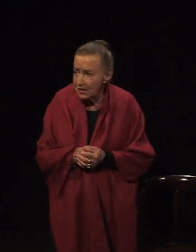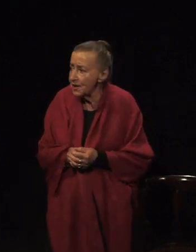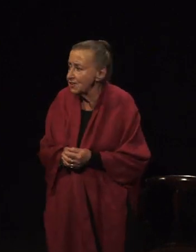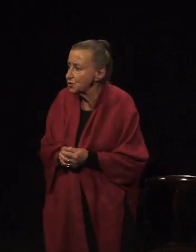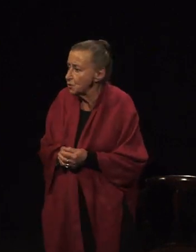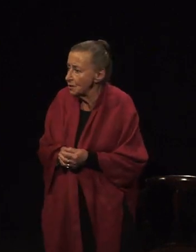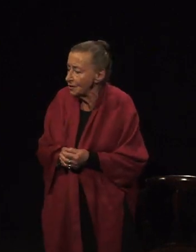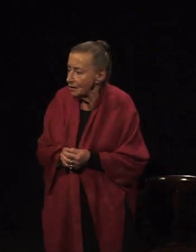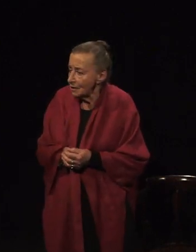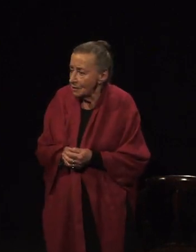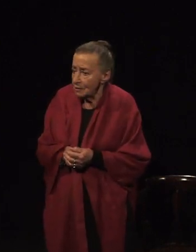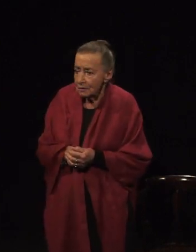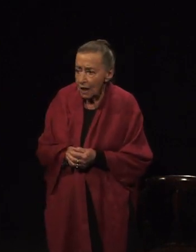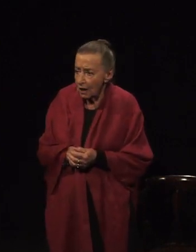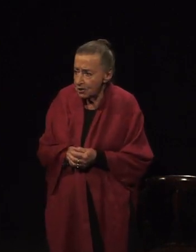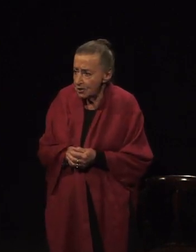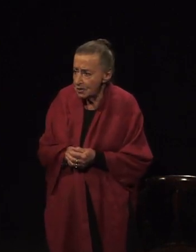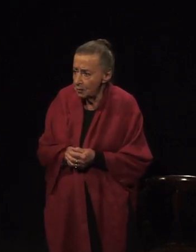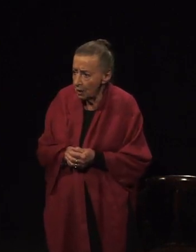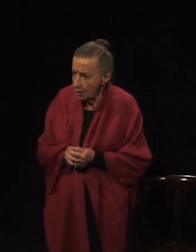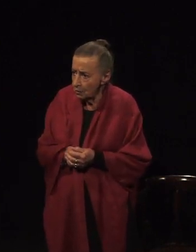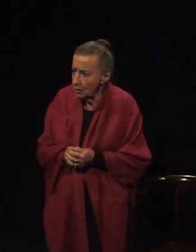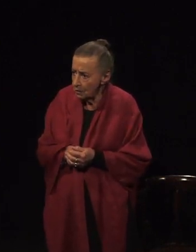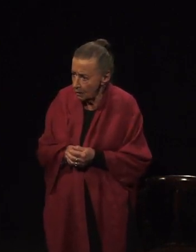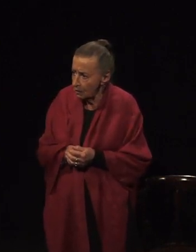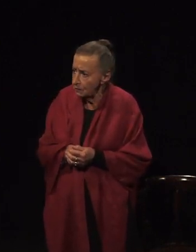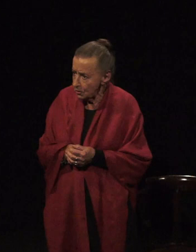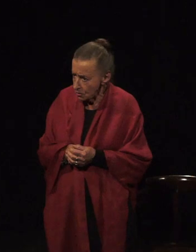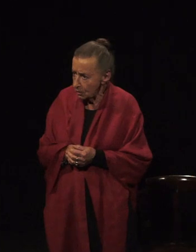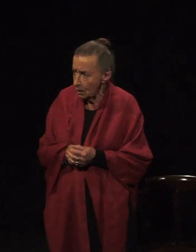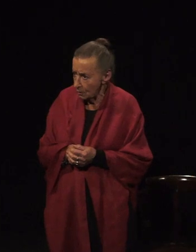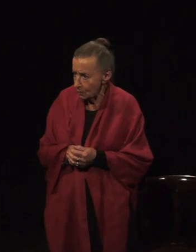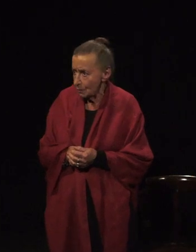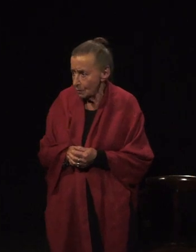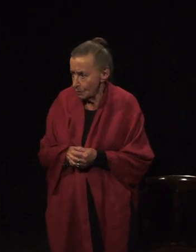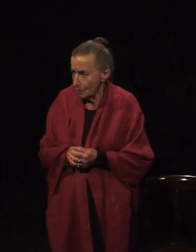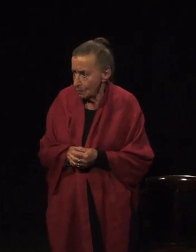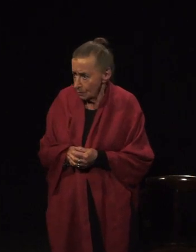He'd changed so much in a single evening. He blamed her